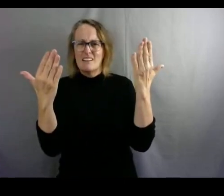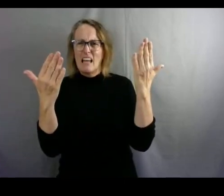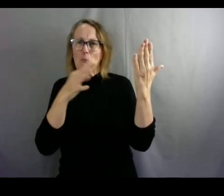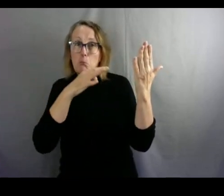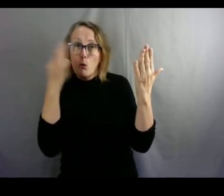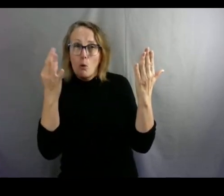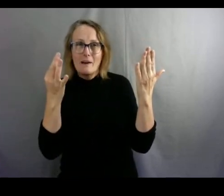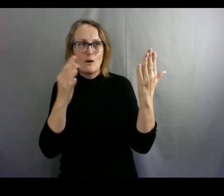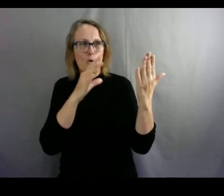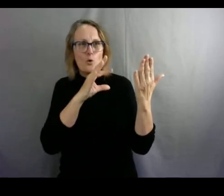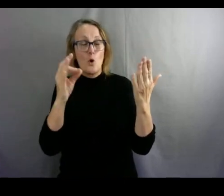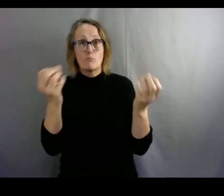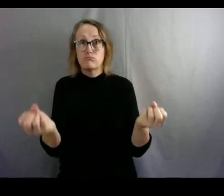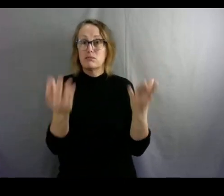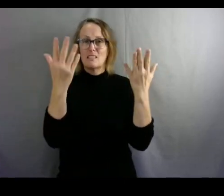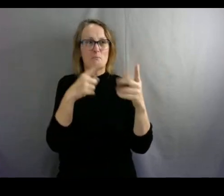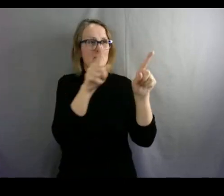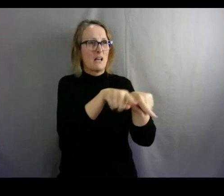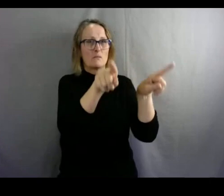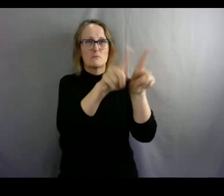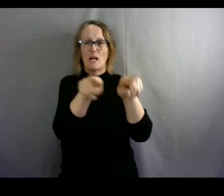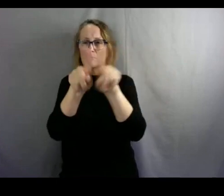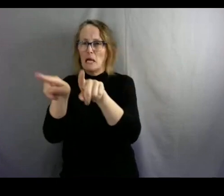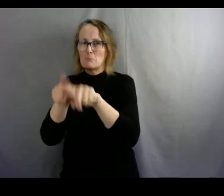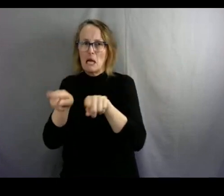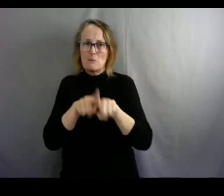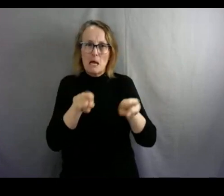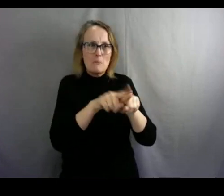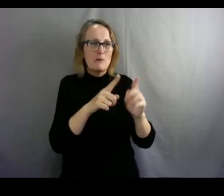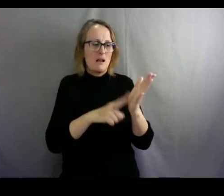It's always the same thing. The kind of basic landscapes with no ideas.